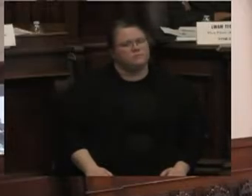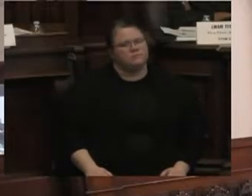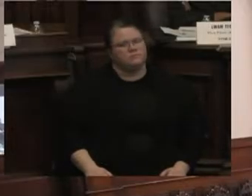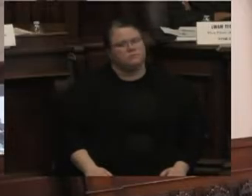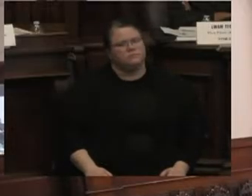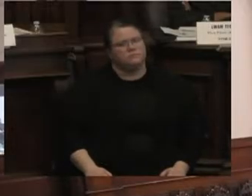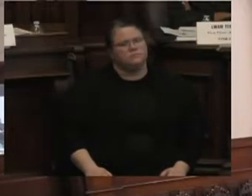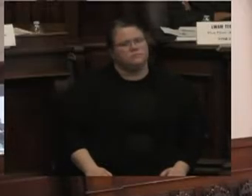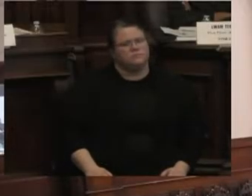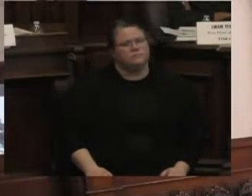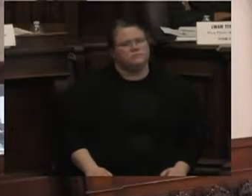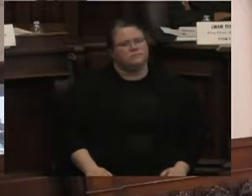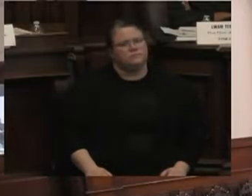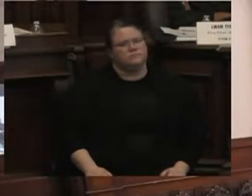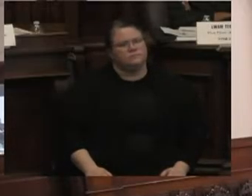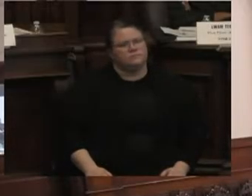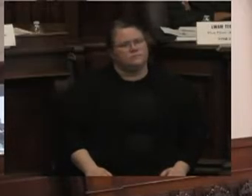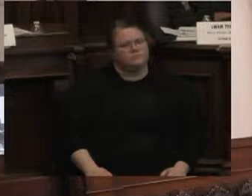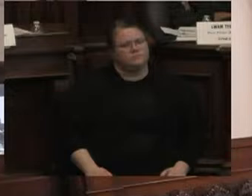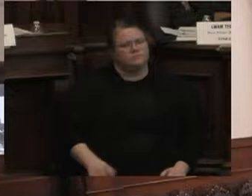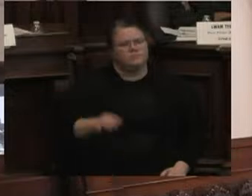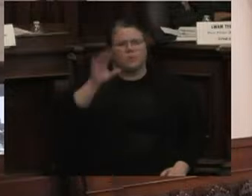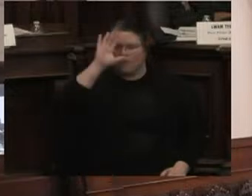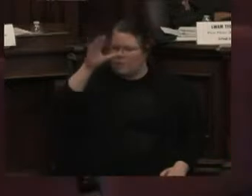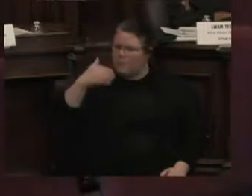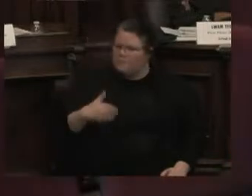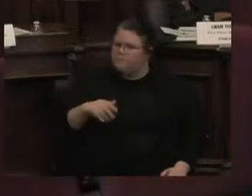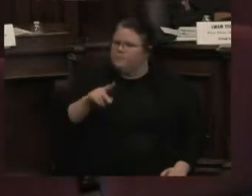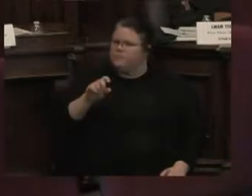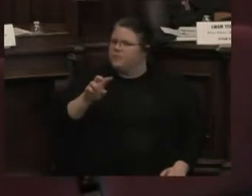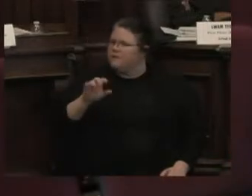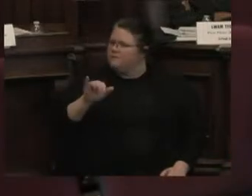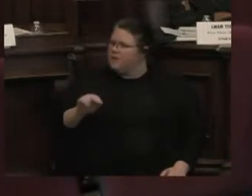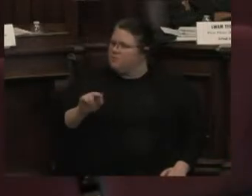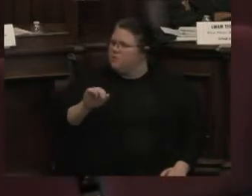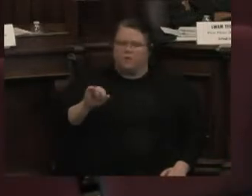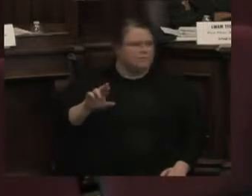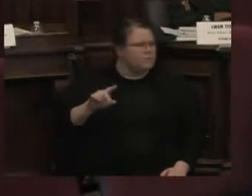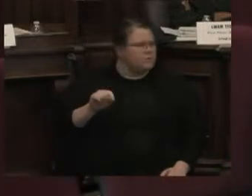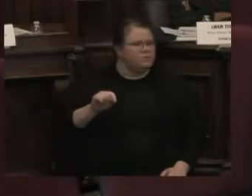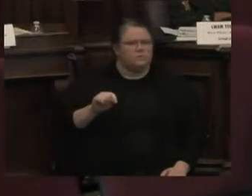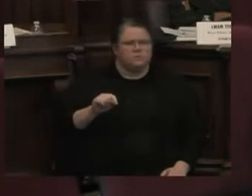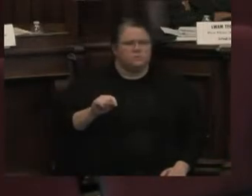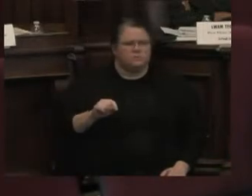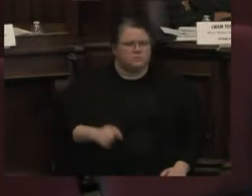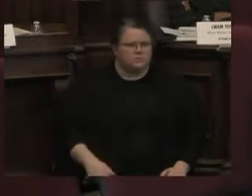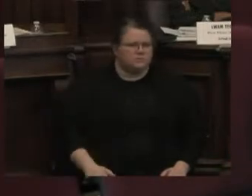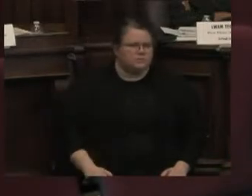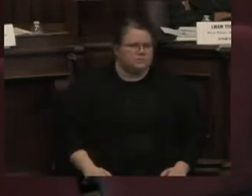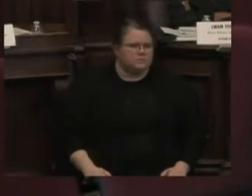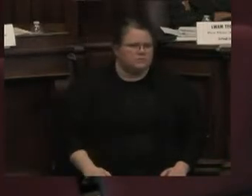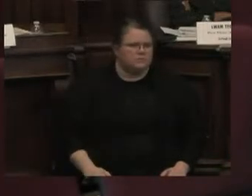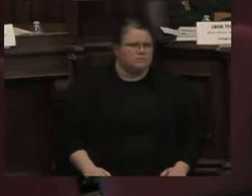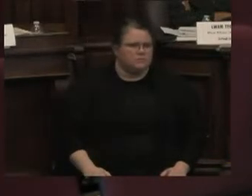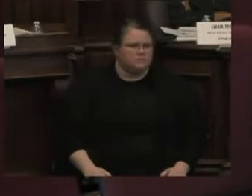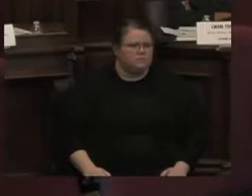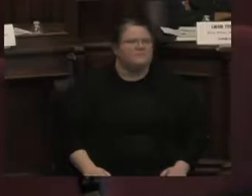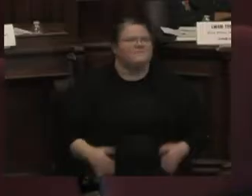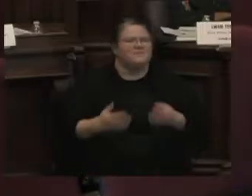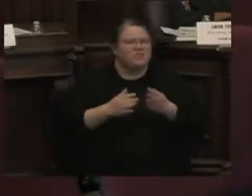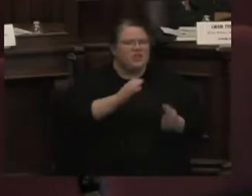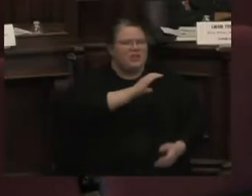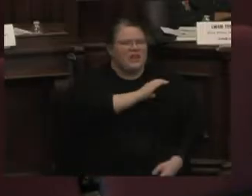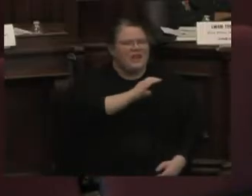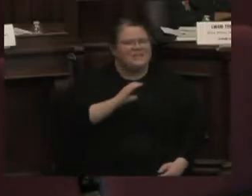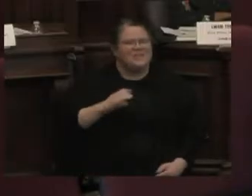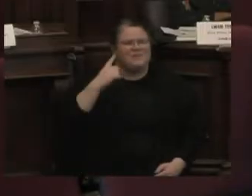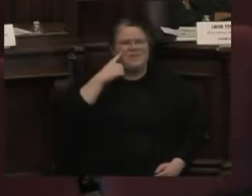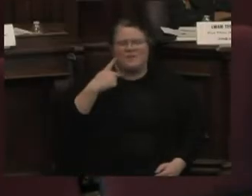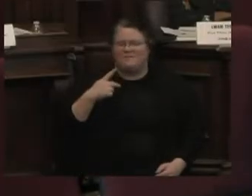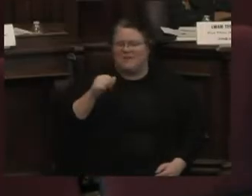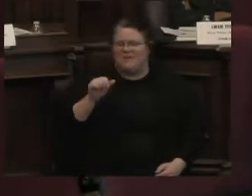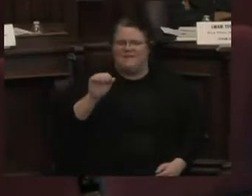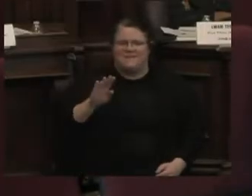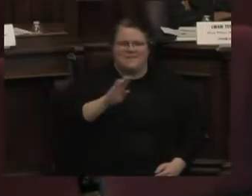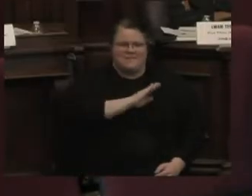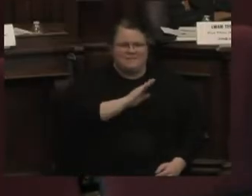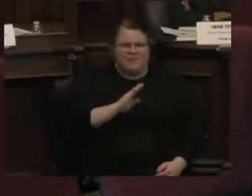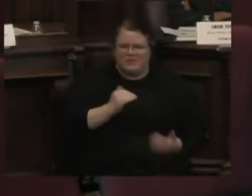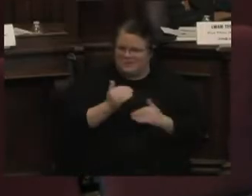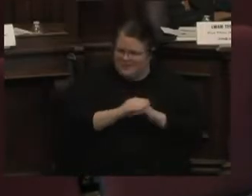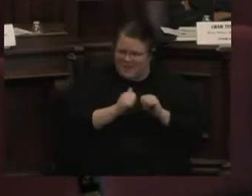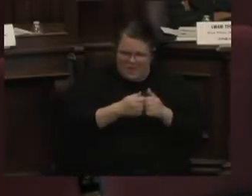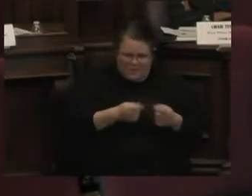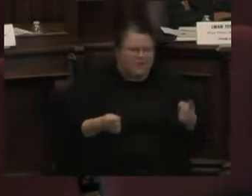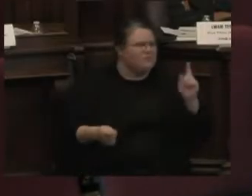mouse. Kevin Rambold, general